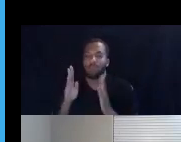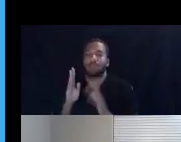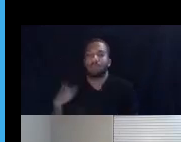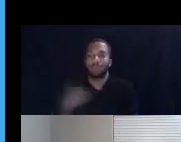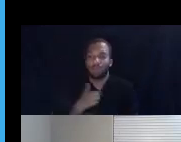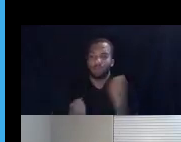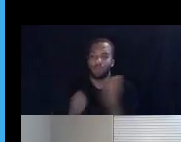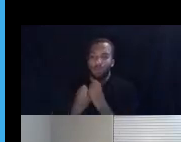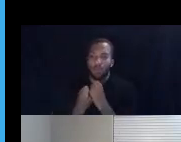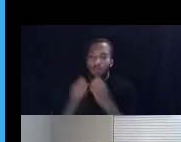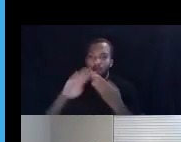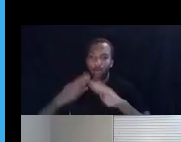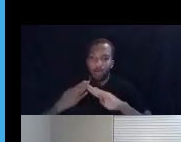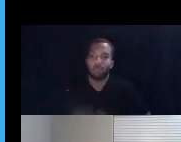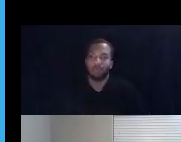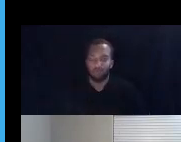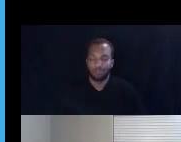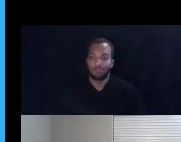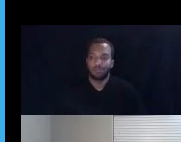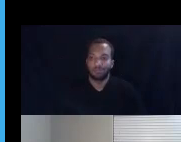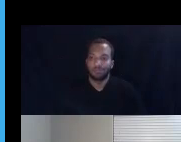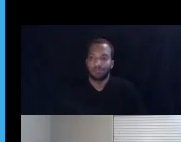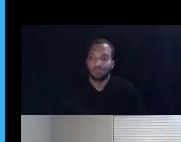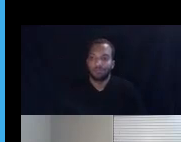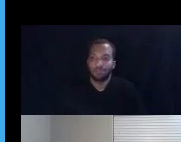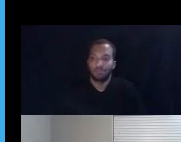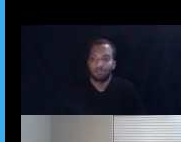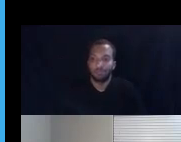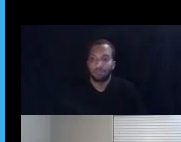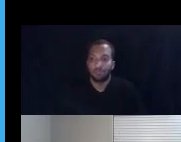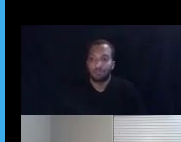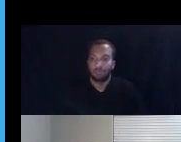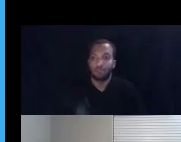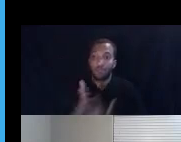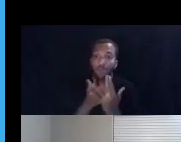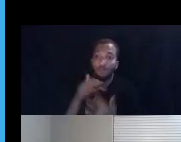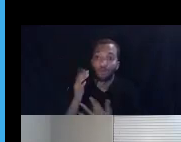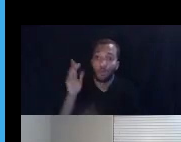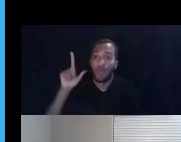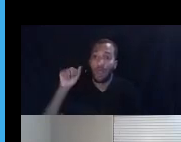through in-kind or through labs and immunizations that we give to our safety net clinics.